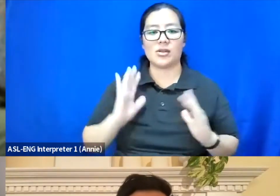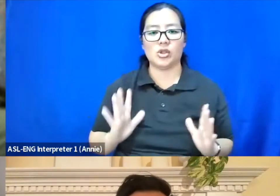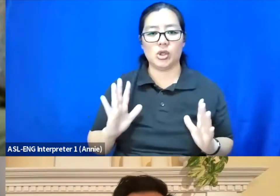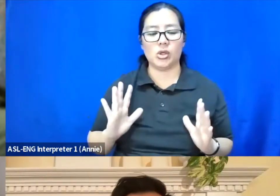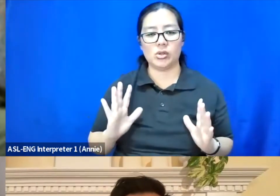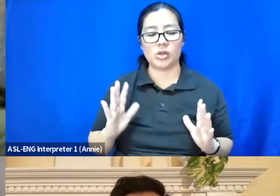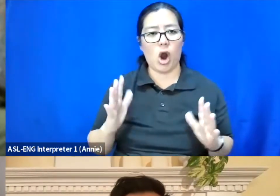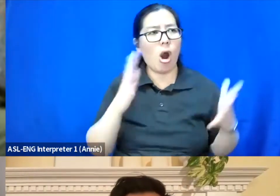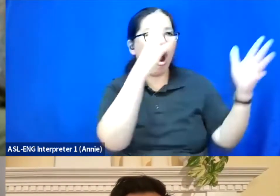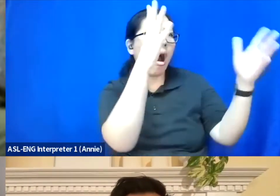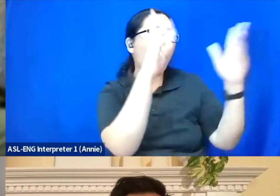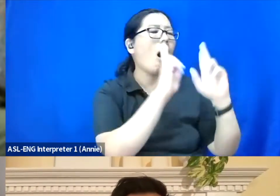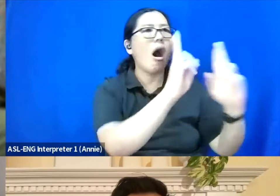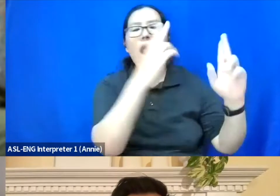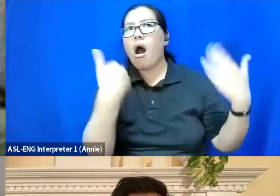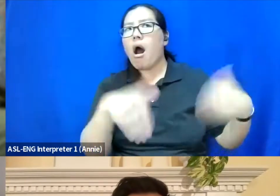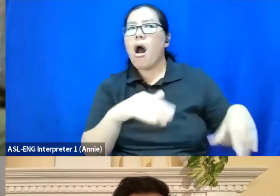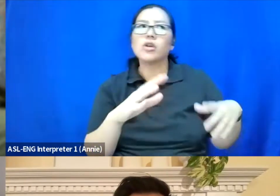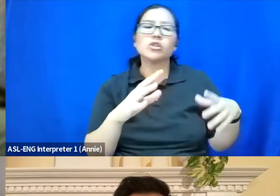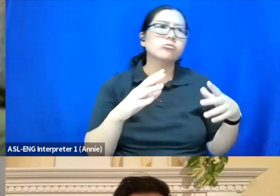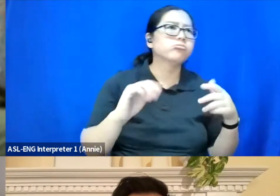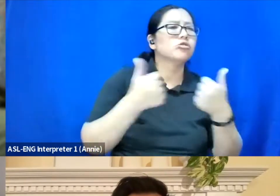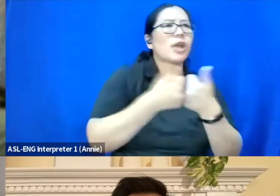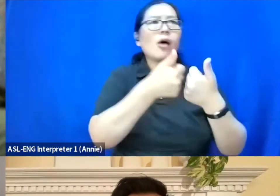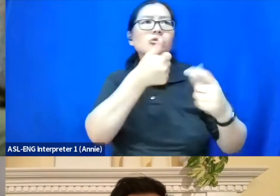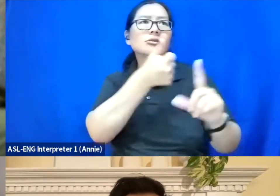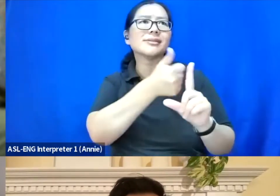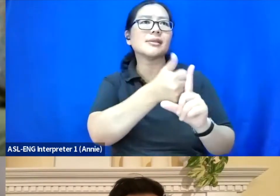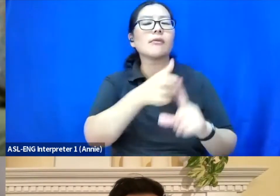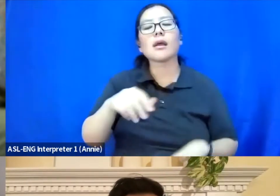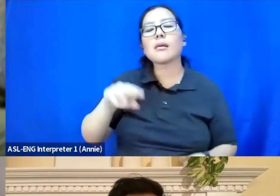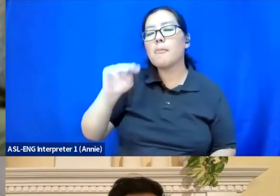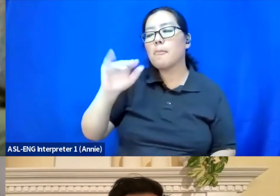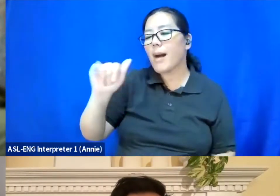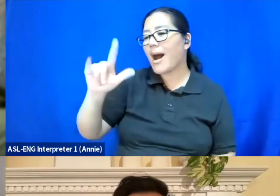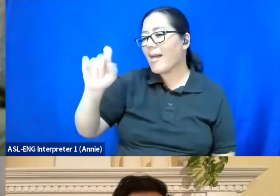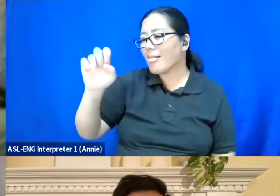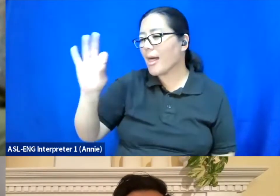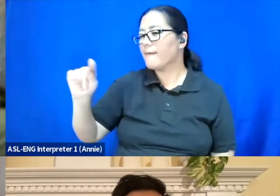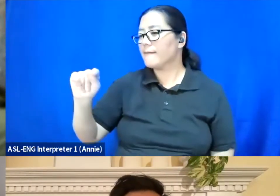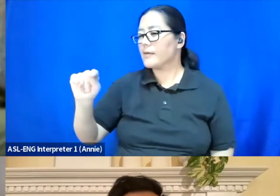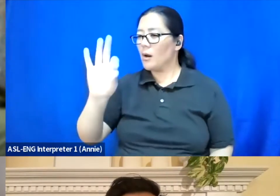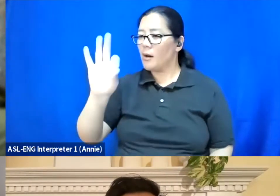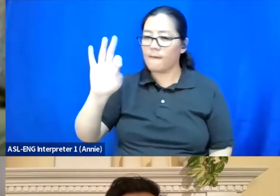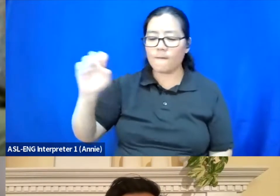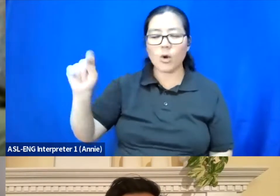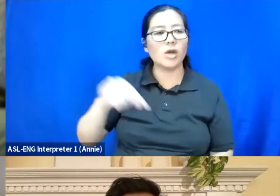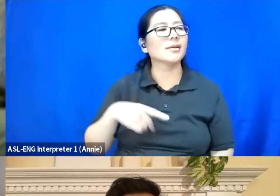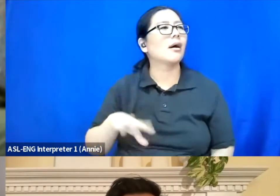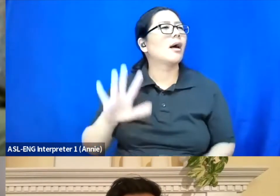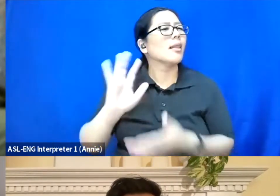Particularly, I was interested in calling this session "The Form of Memory" because --